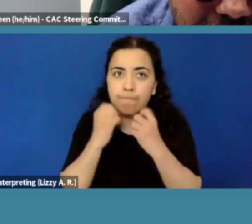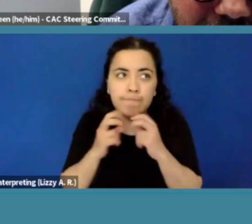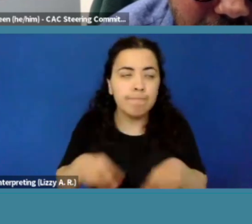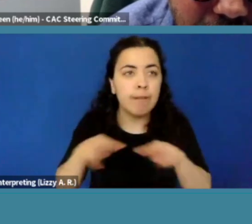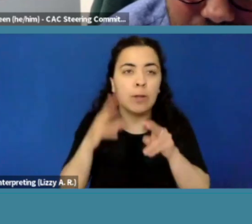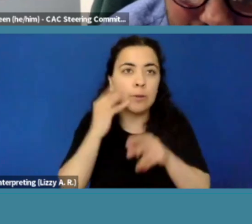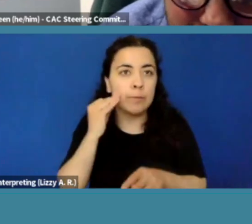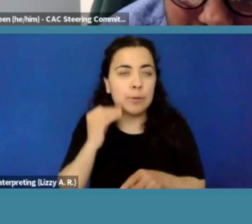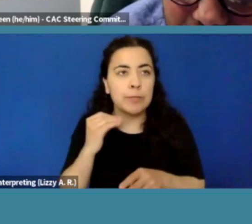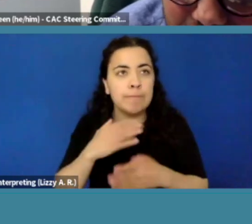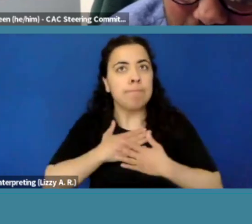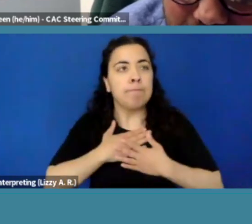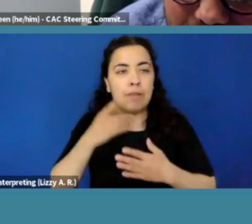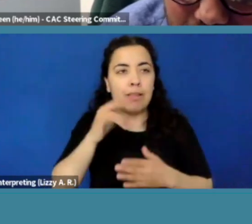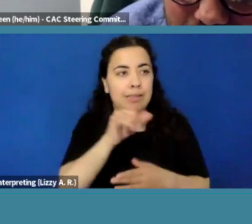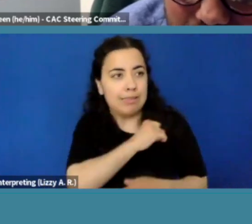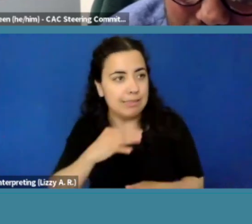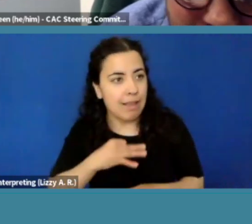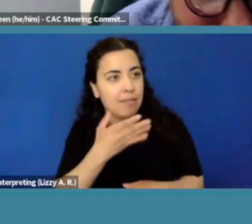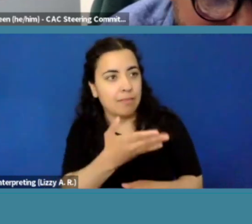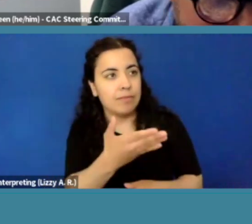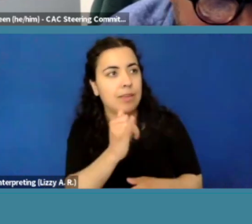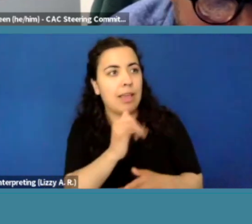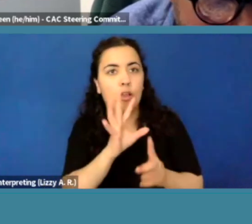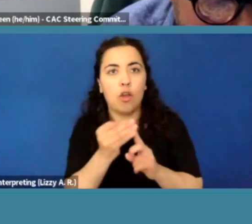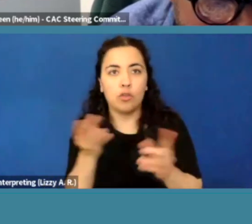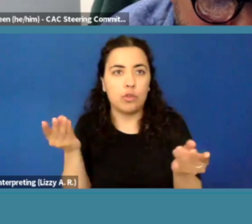that staff in the way they do culture interpretation might be providing a lot.